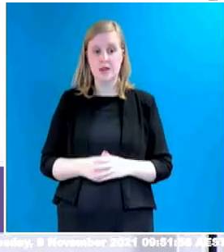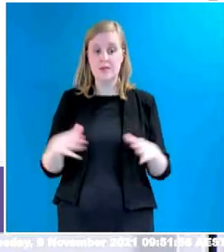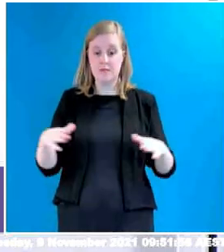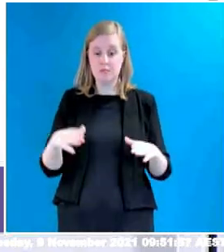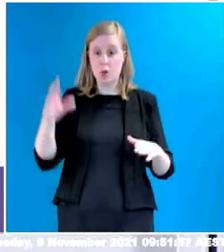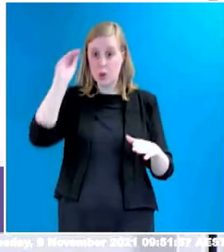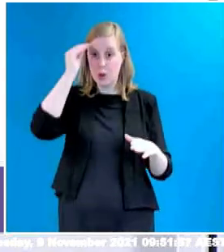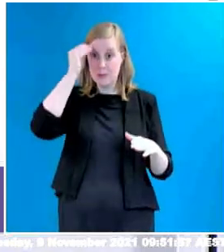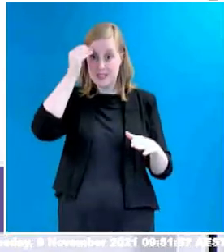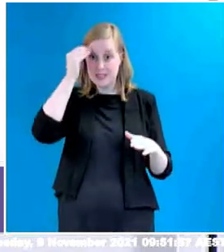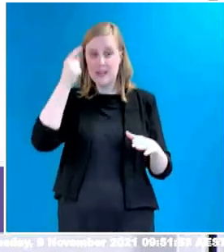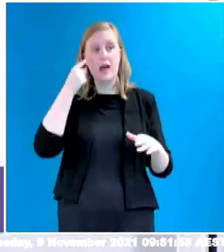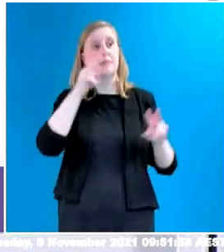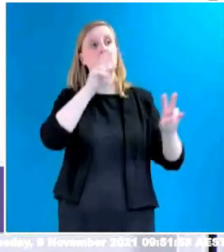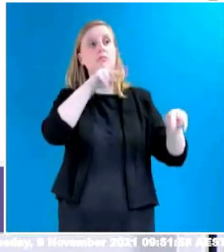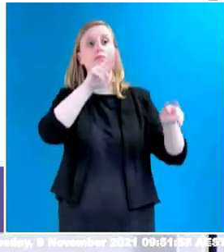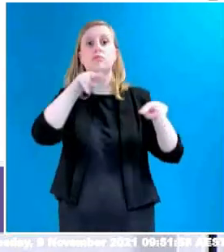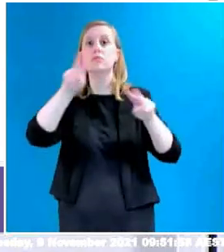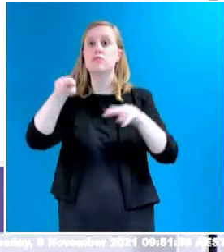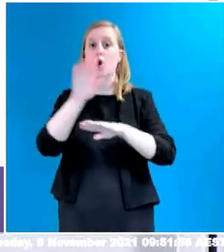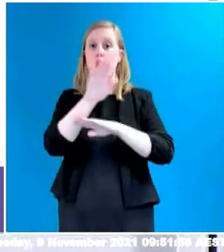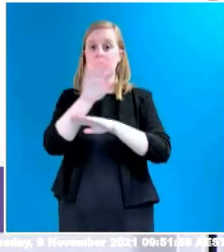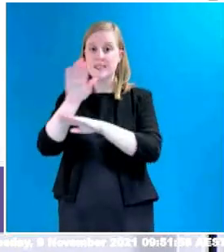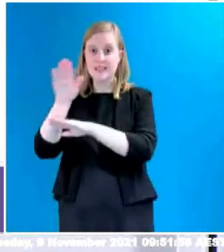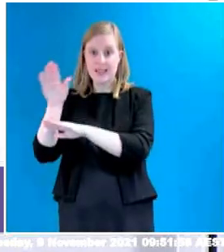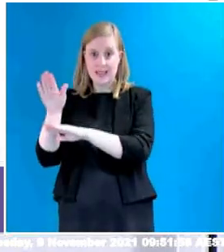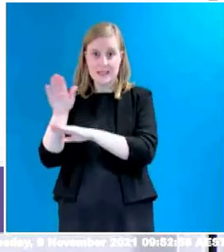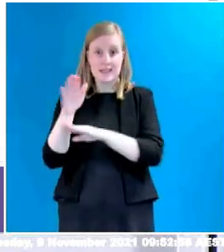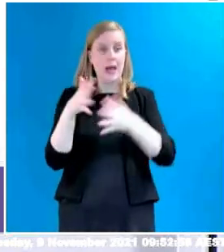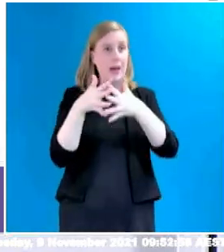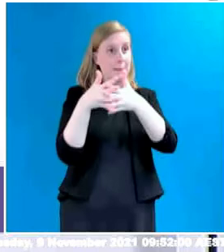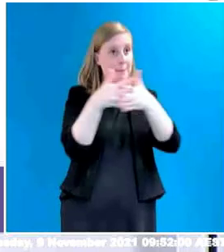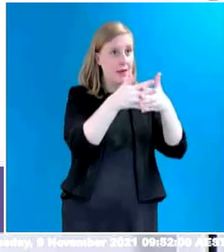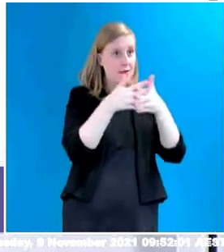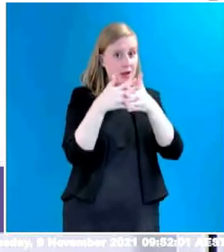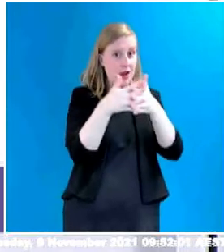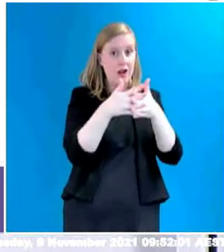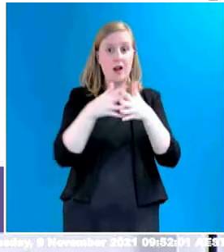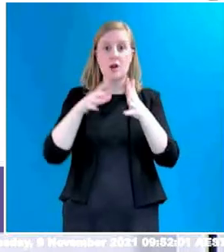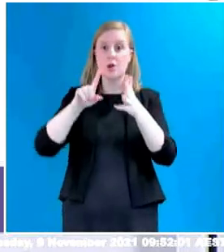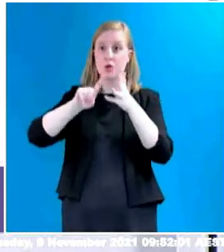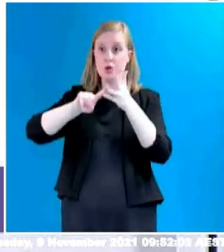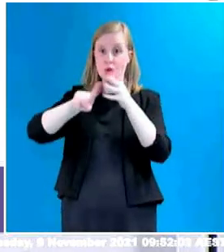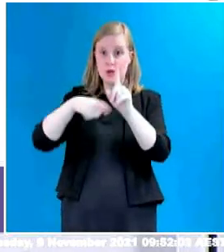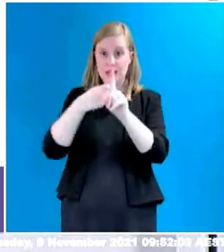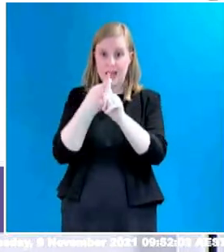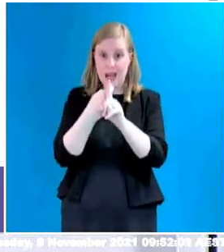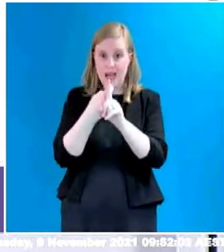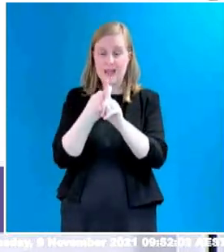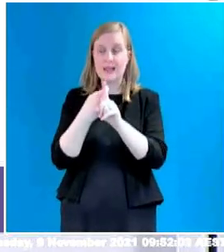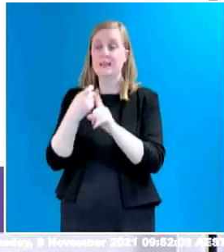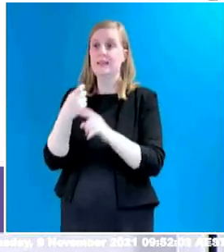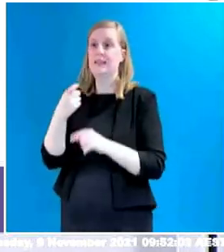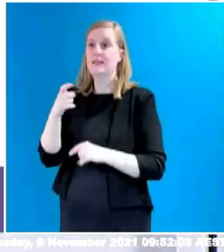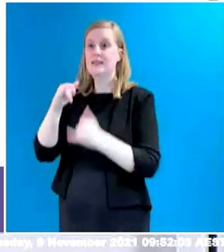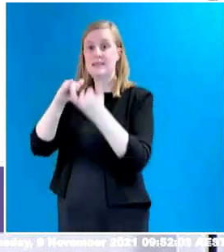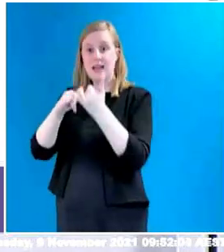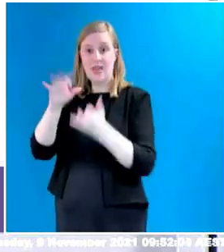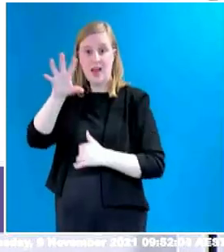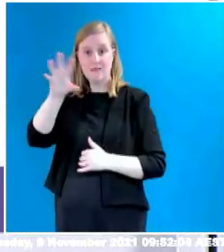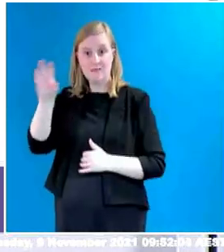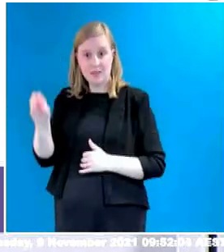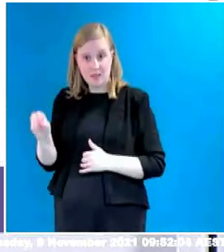US, UK, Canada and also South Africa --- but the decision was made to proceed